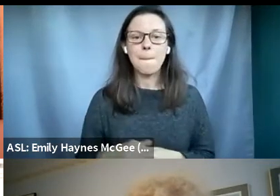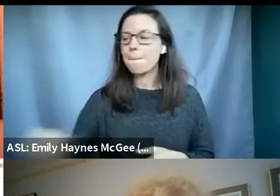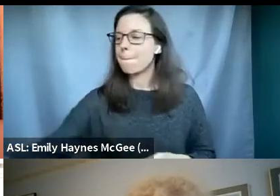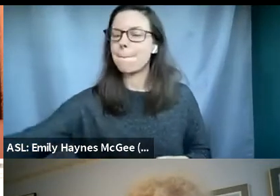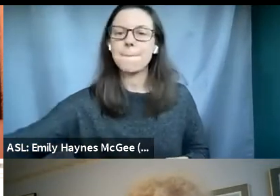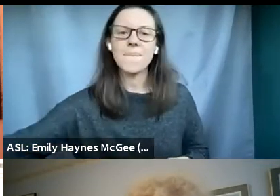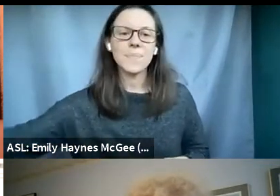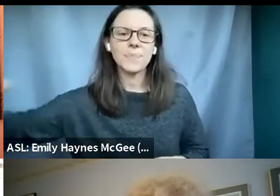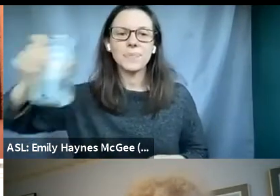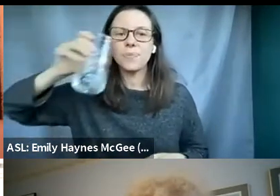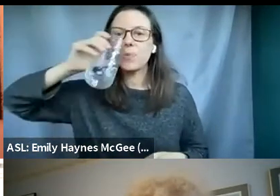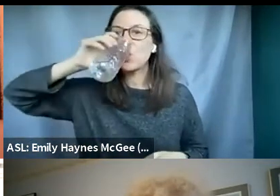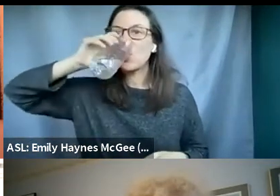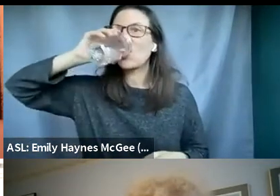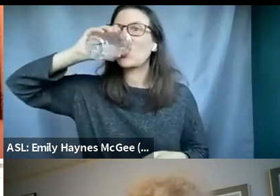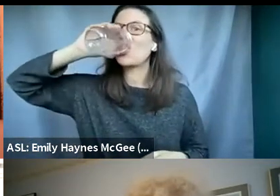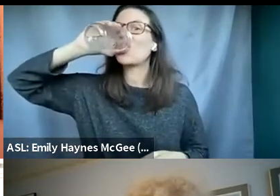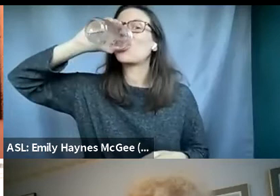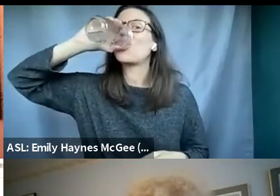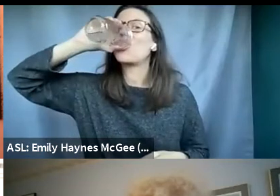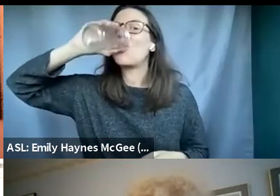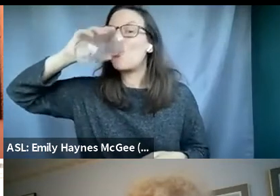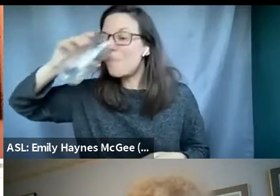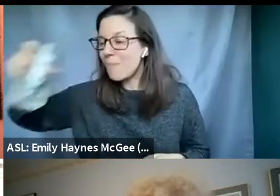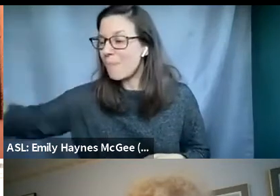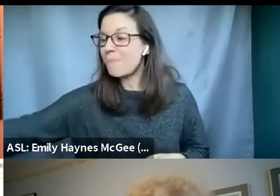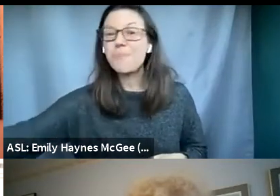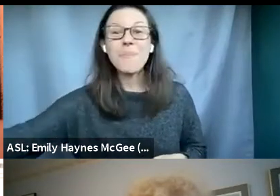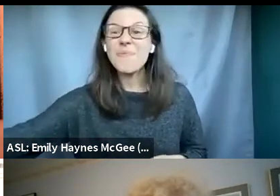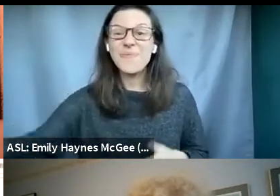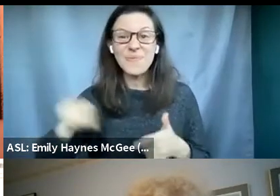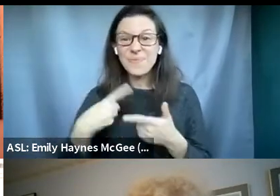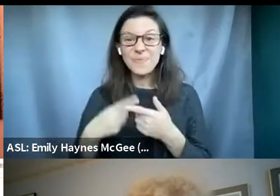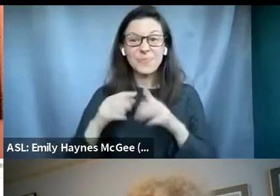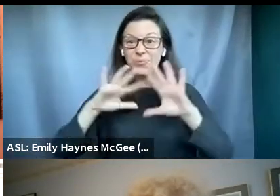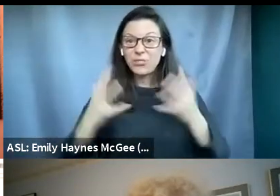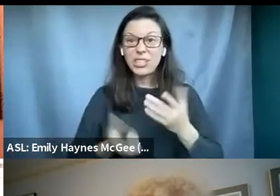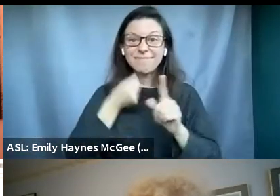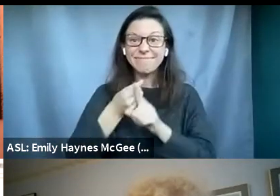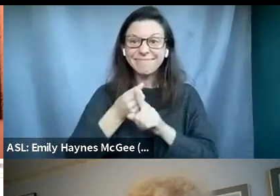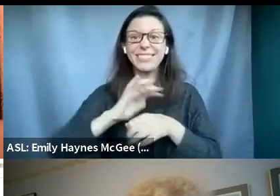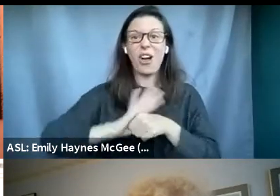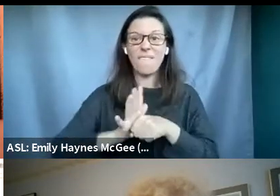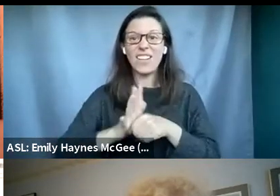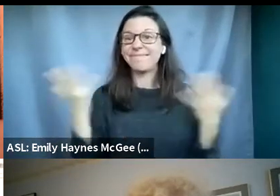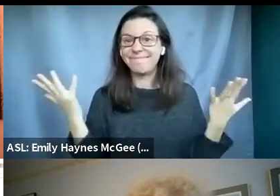And the whole world said, just kidding, that that's not happening, none of this is happening, this is what is happening, COVID.